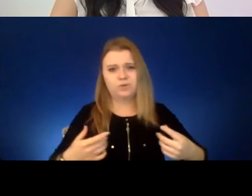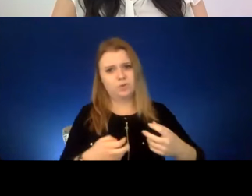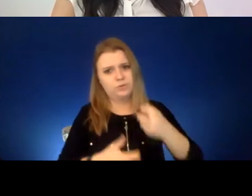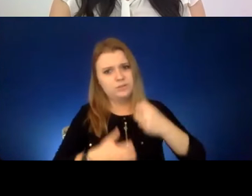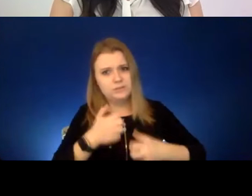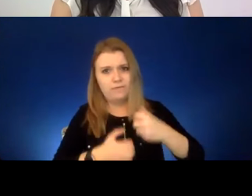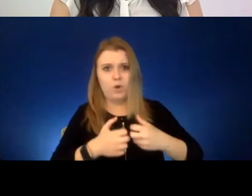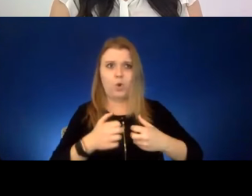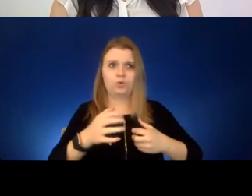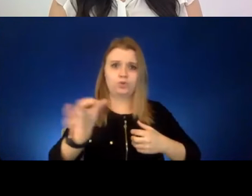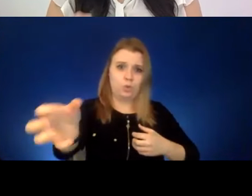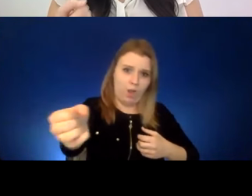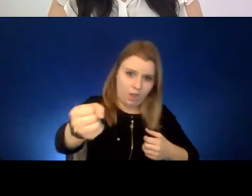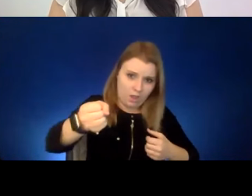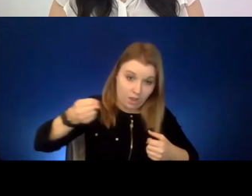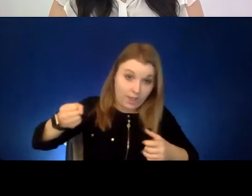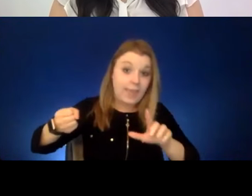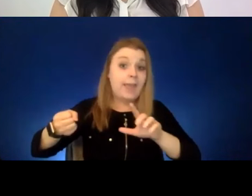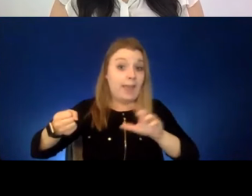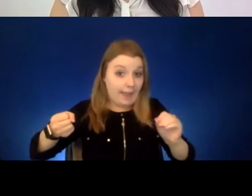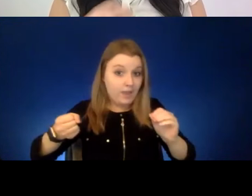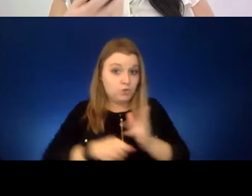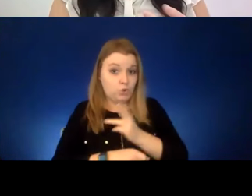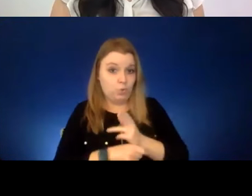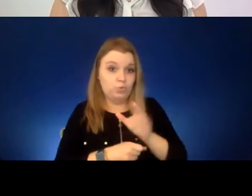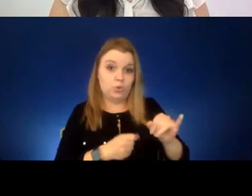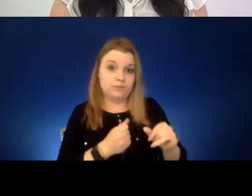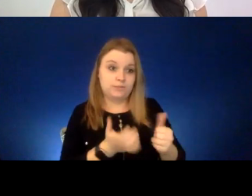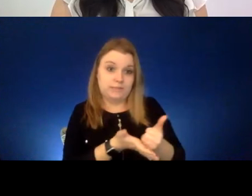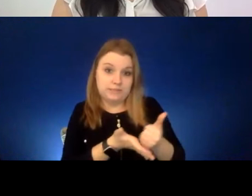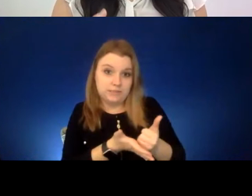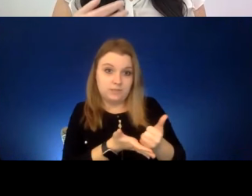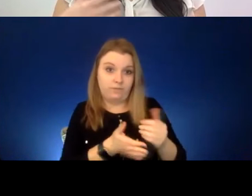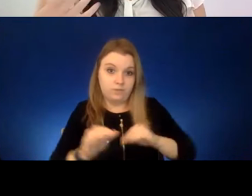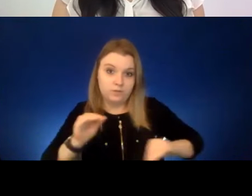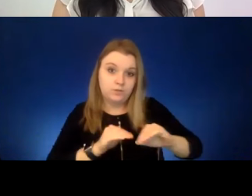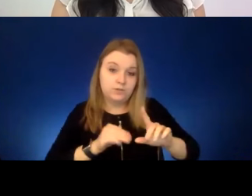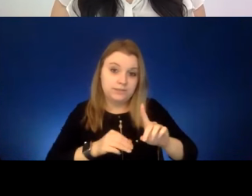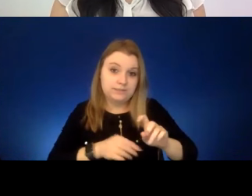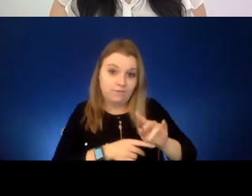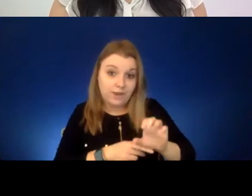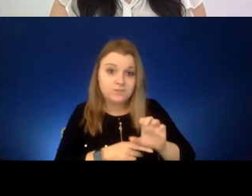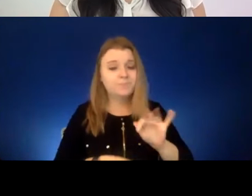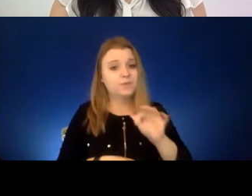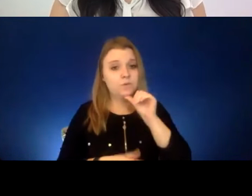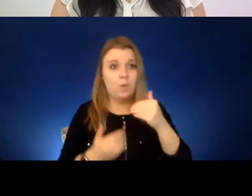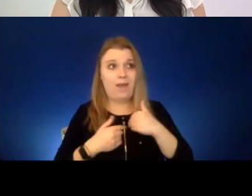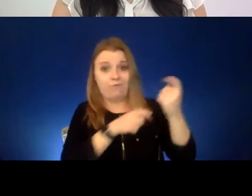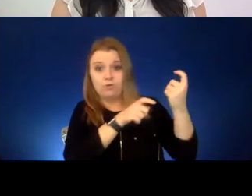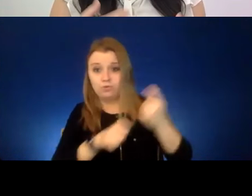and manipulate that assistive device at the same time. Now, if you don't have the grant funding to install automated doors throughout your space,